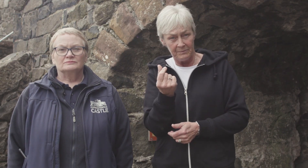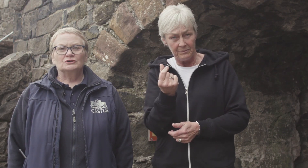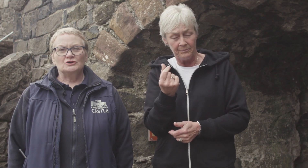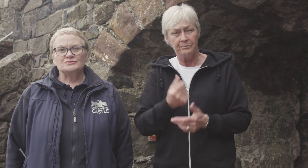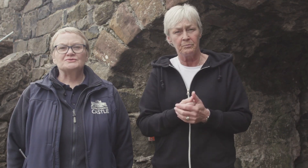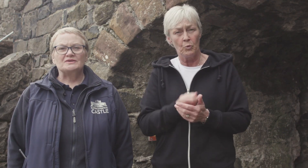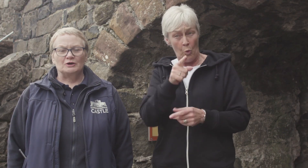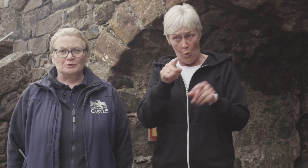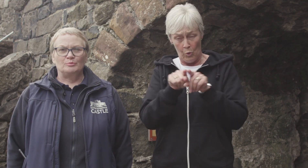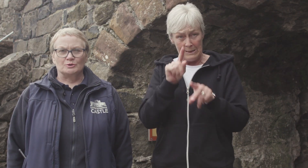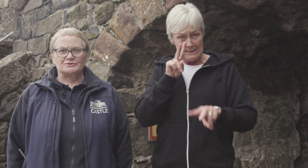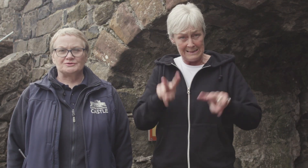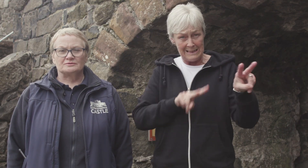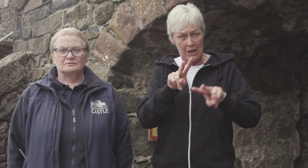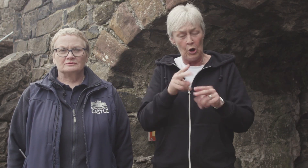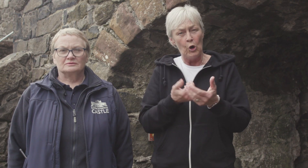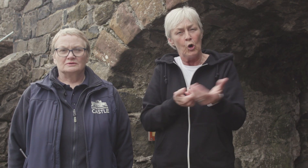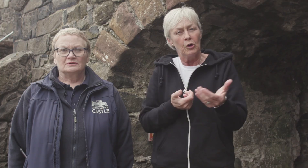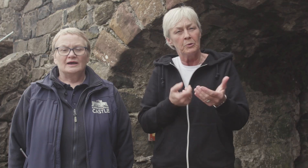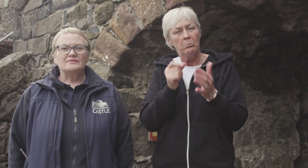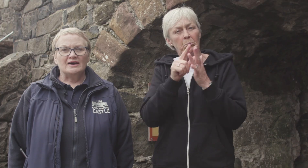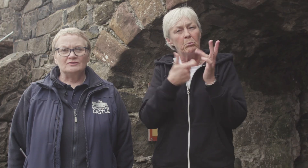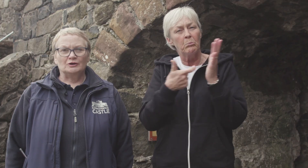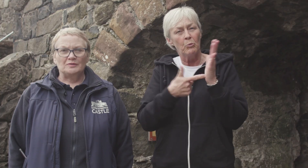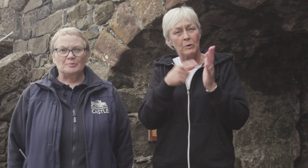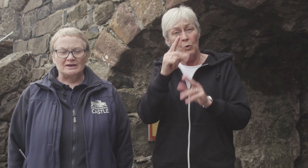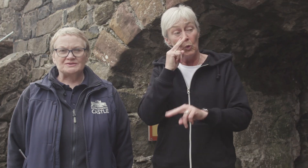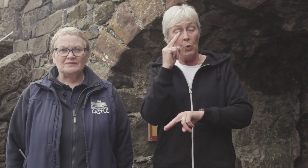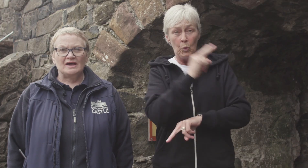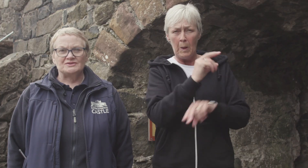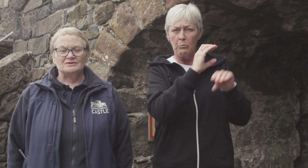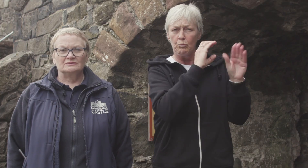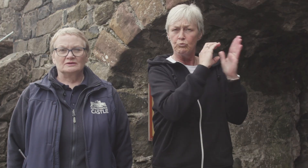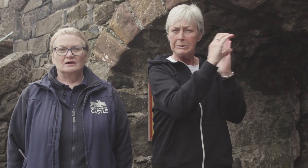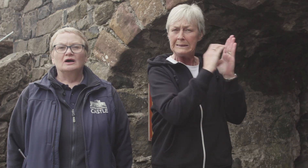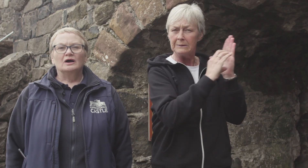You can also see the gun ports. If you have a look at the bricks in the castle,